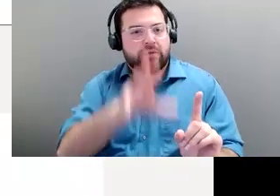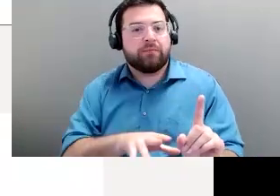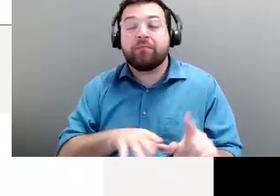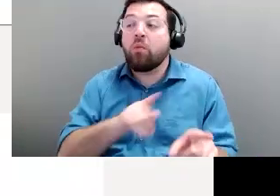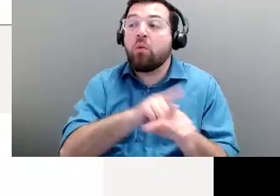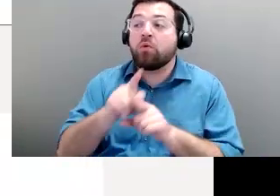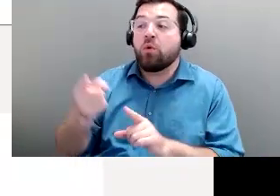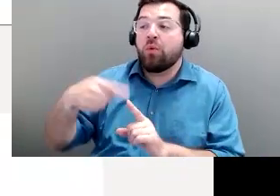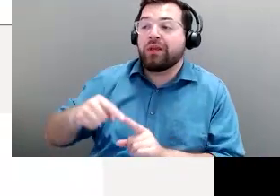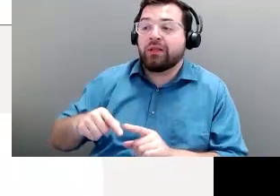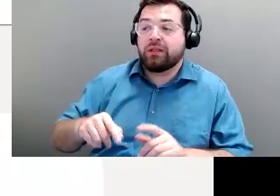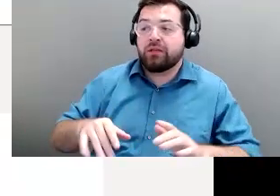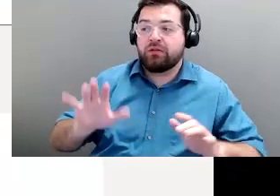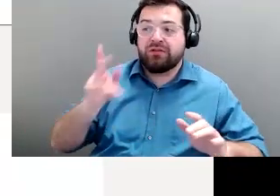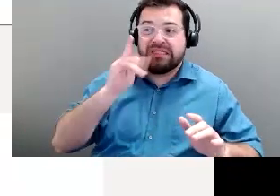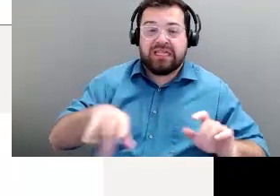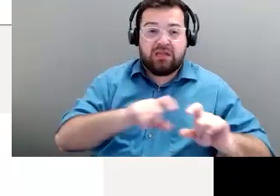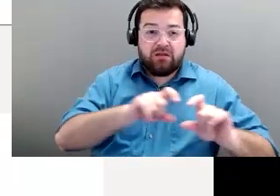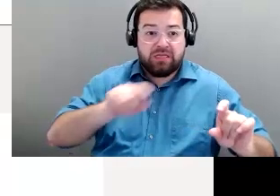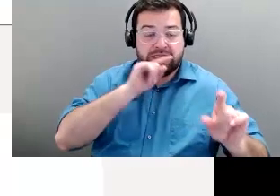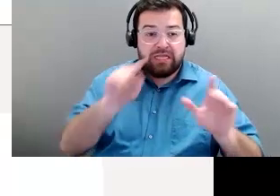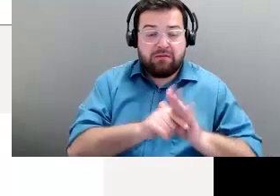on the cell, and open the grade detail tray,